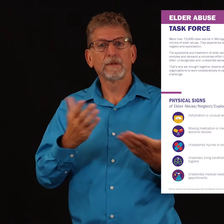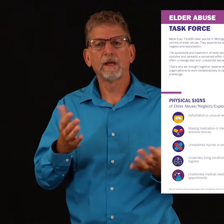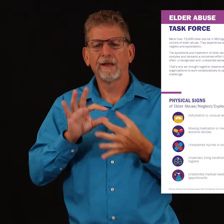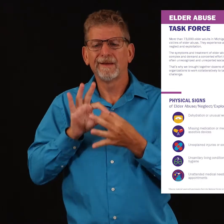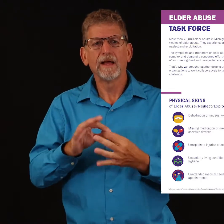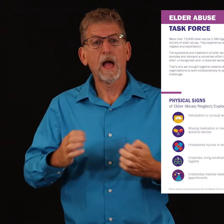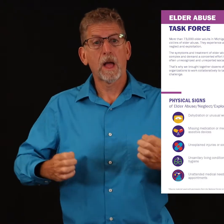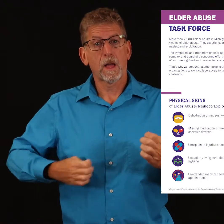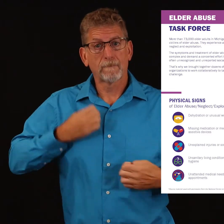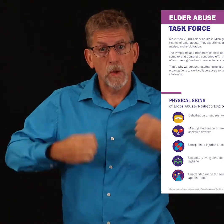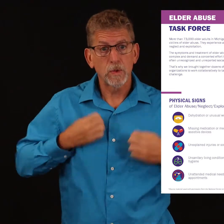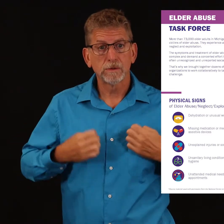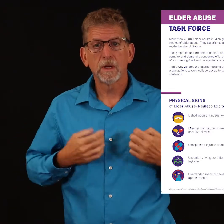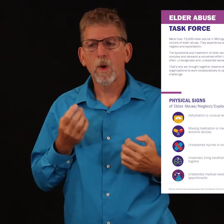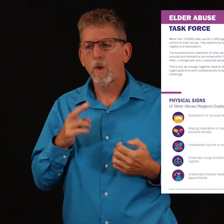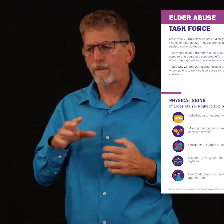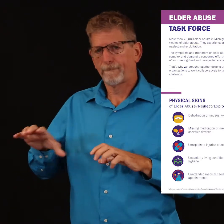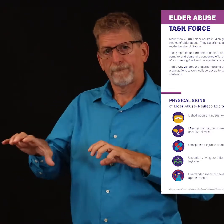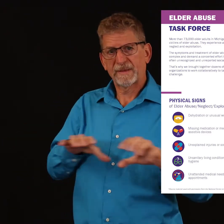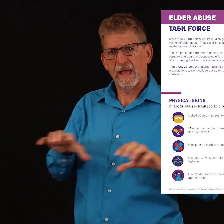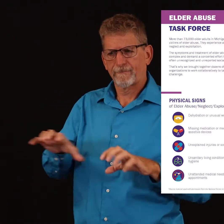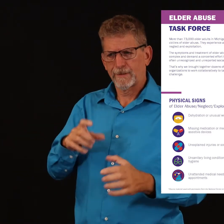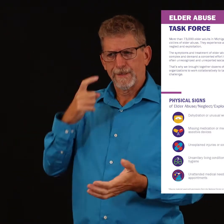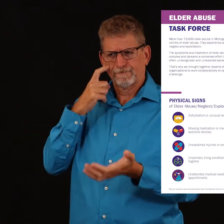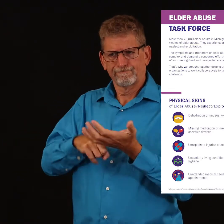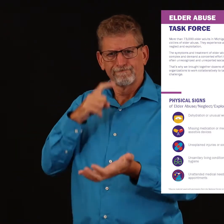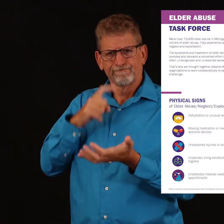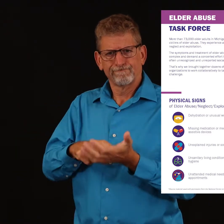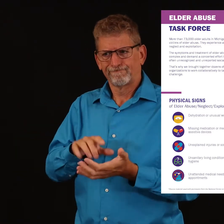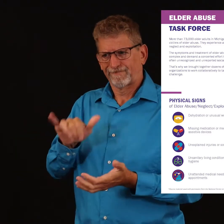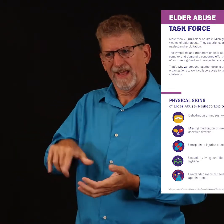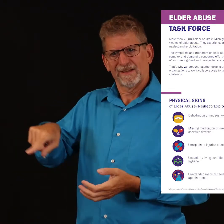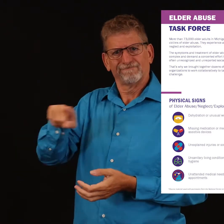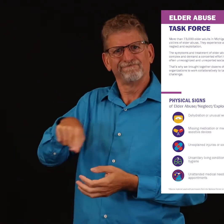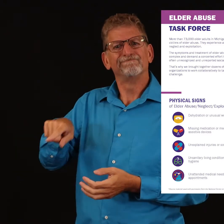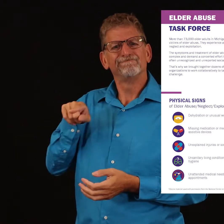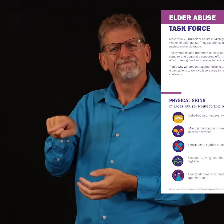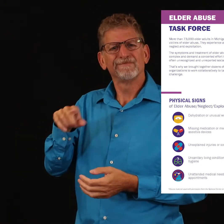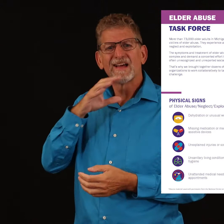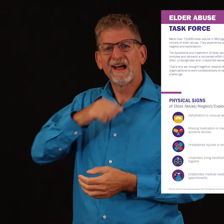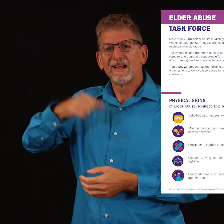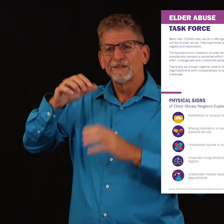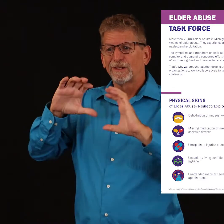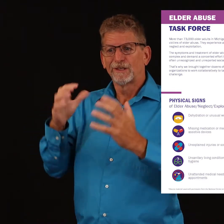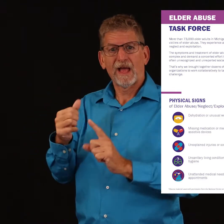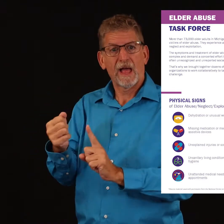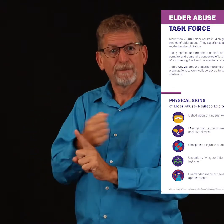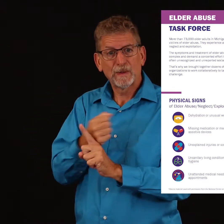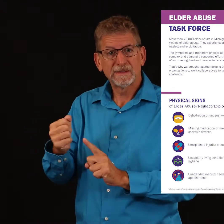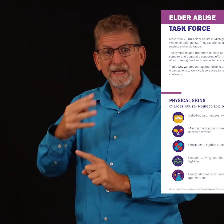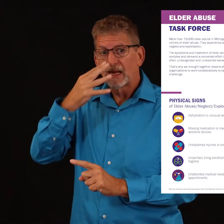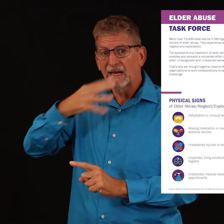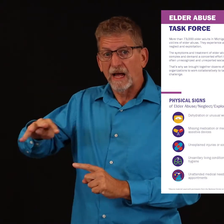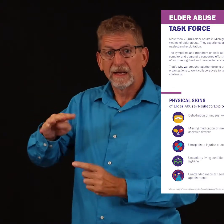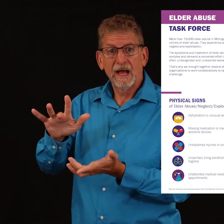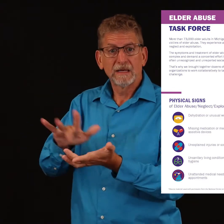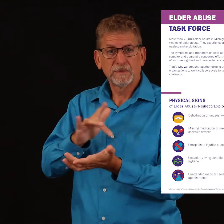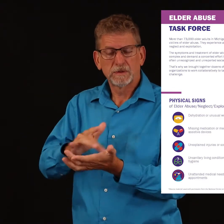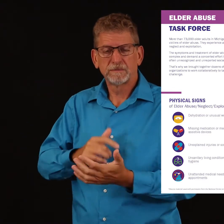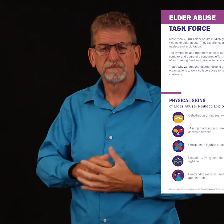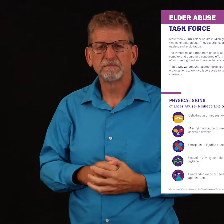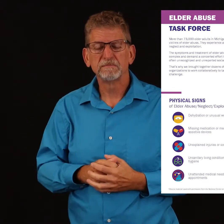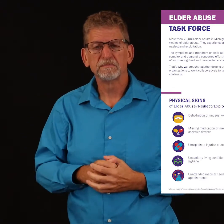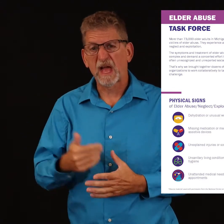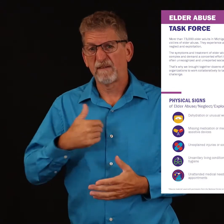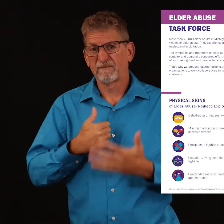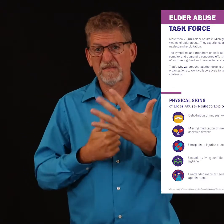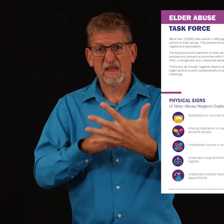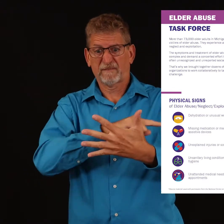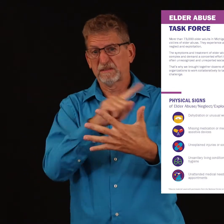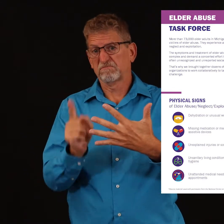Emotional/Behavioral Signs of Elder Abuse/Neglect/Exploitation